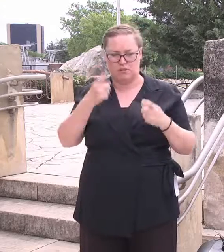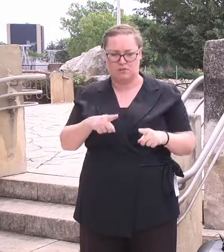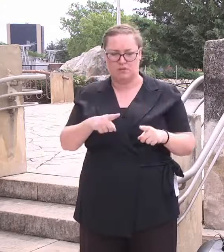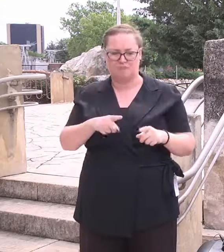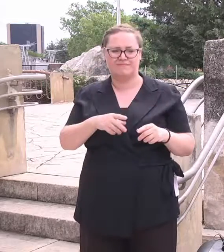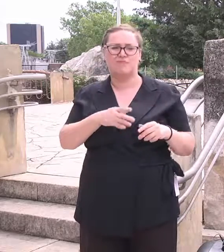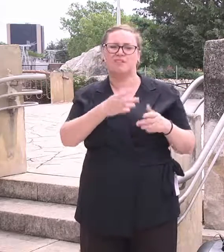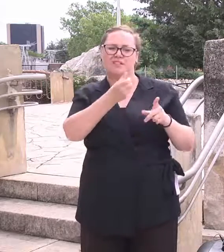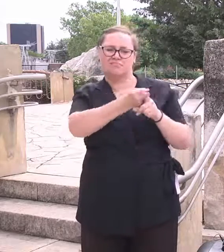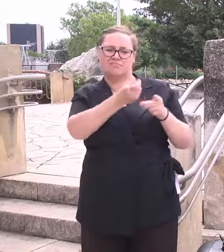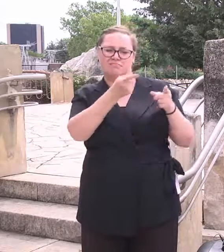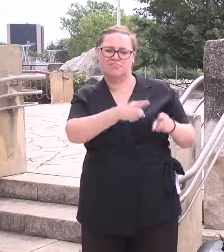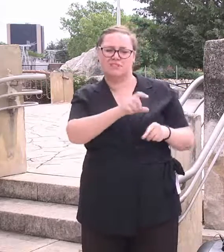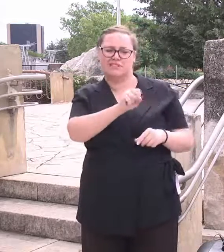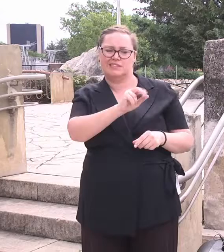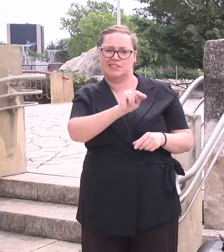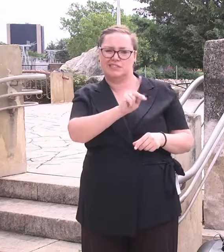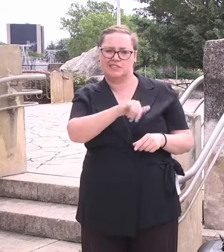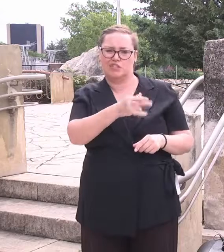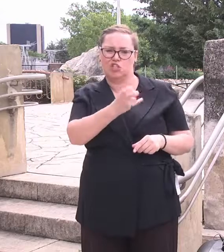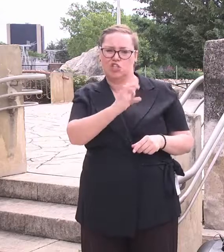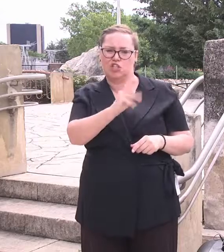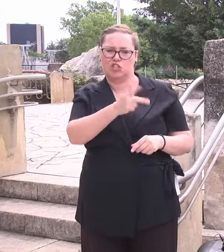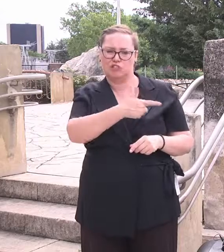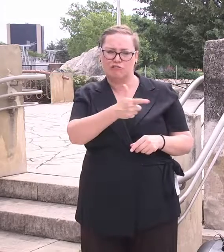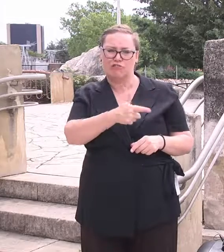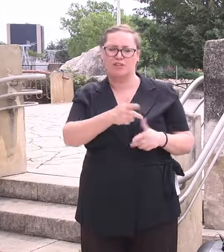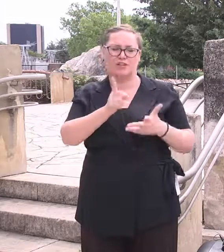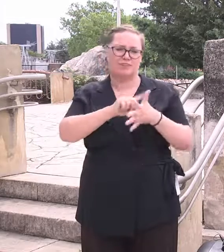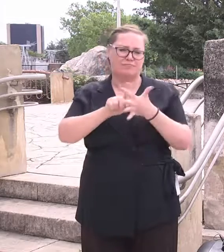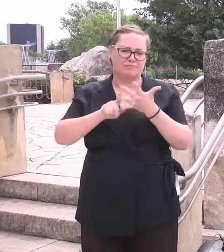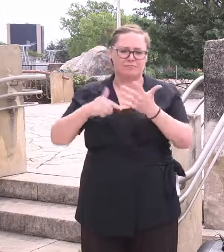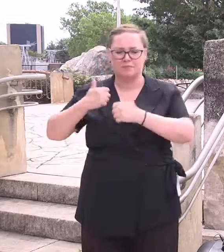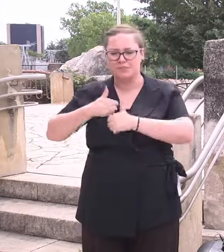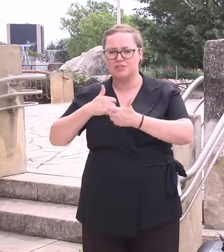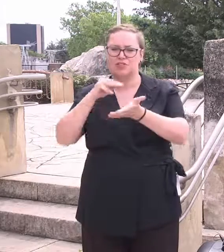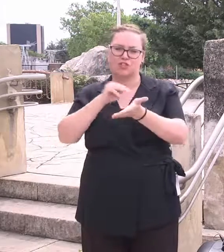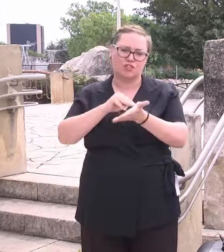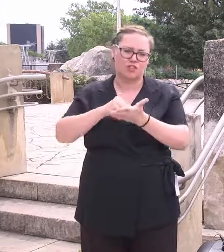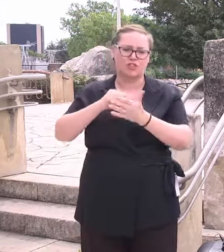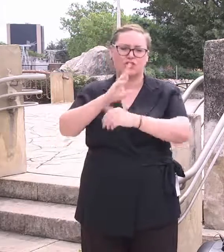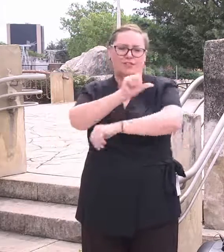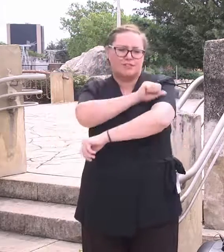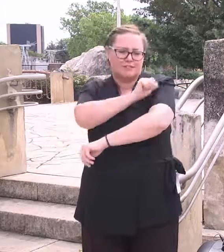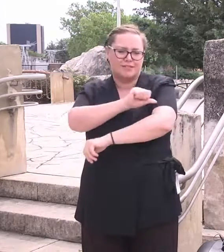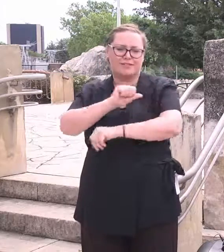included EMS Physicians paramedics the military myself as a trauma surgeon to try to figure out